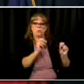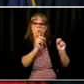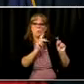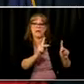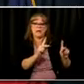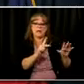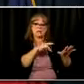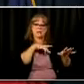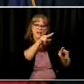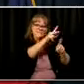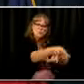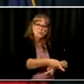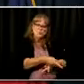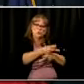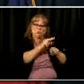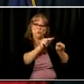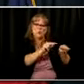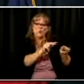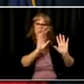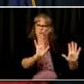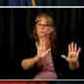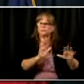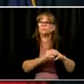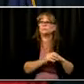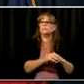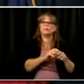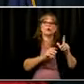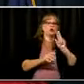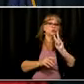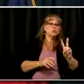uh in 10 year olds and 12 year olds and three year olds will be very very small are very very small